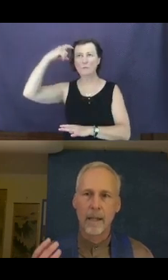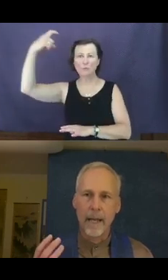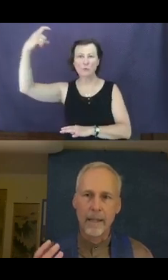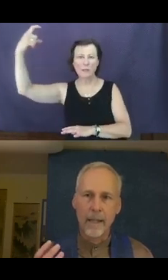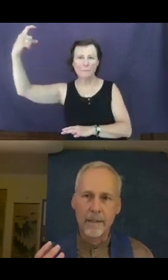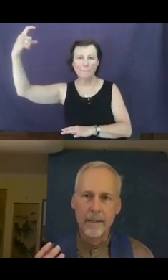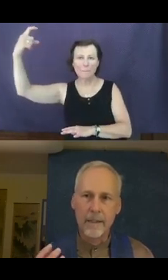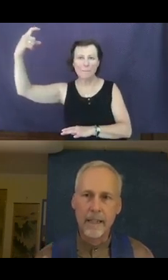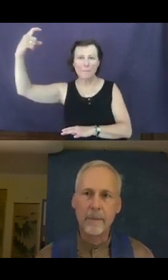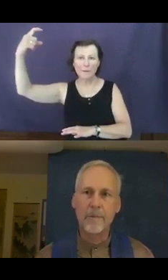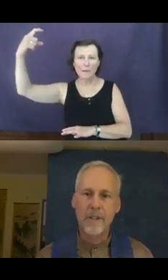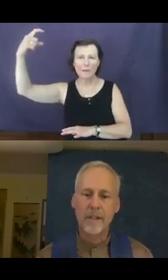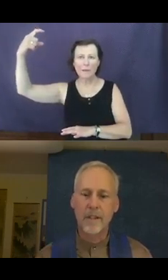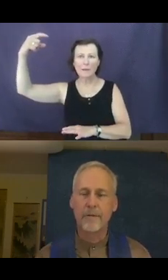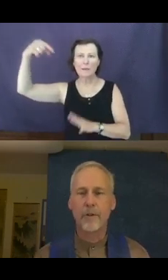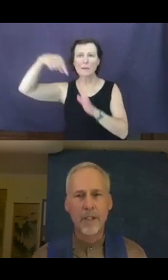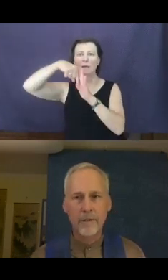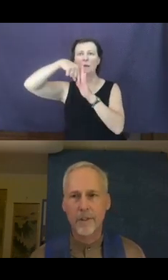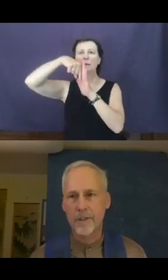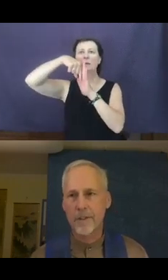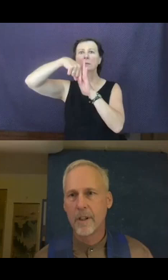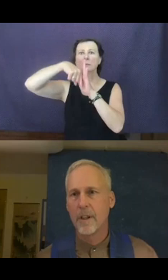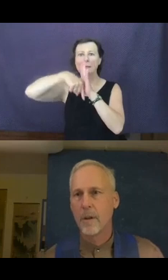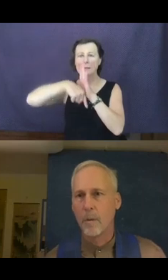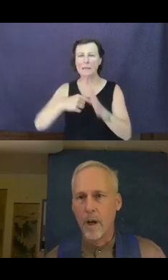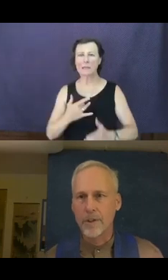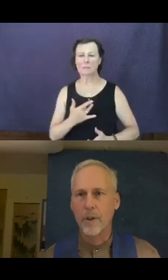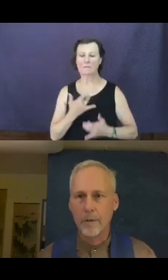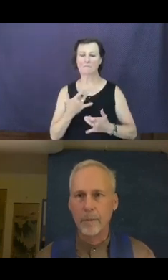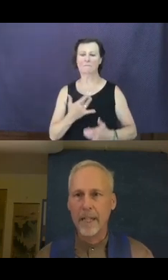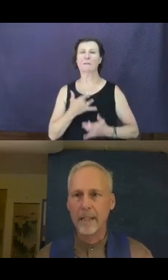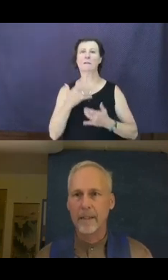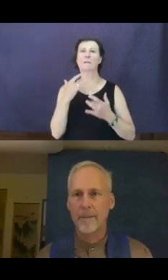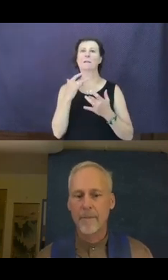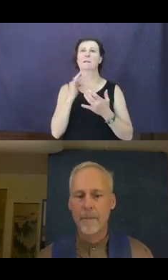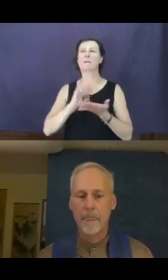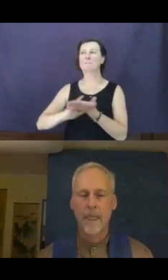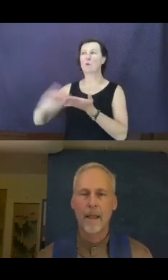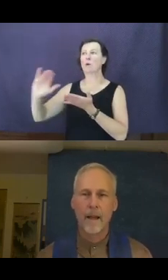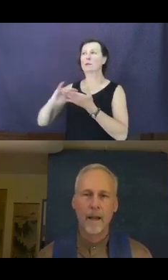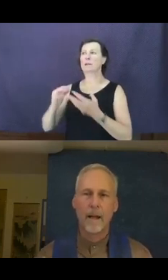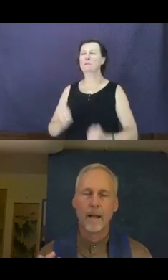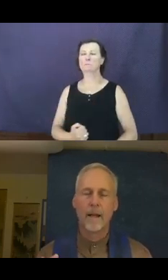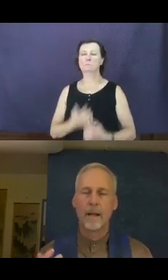And a deep sense of forgiveness washed over me.